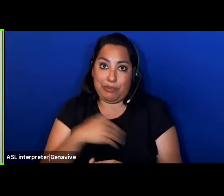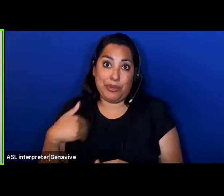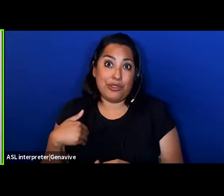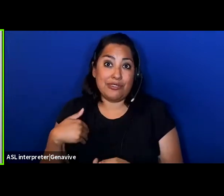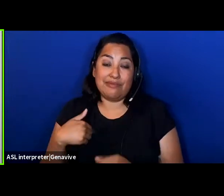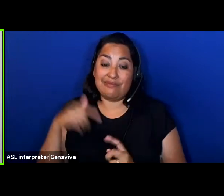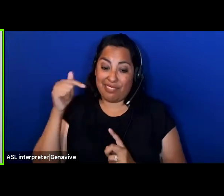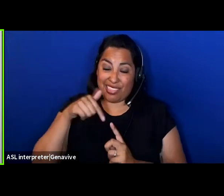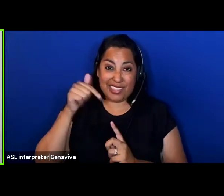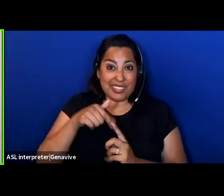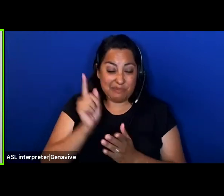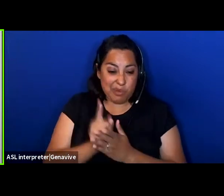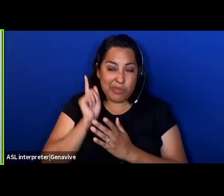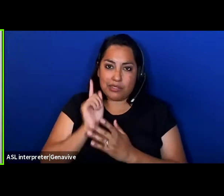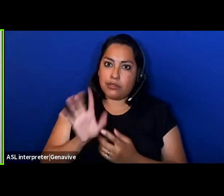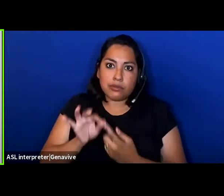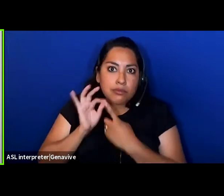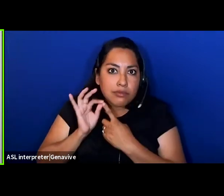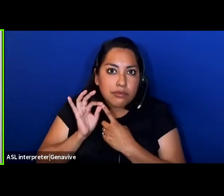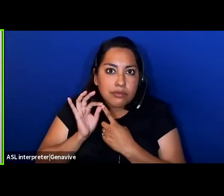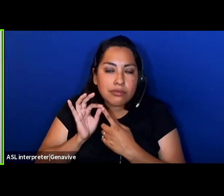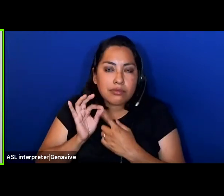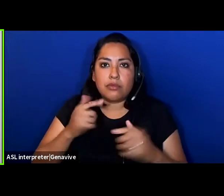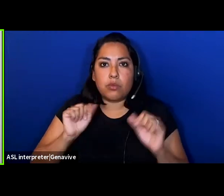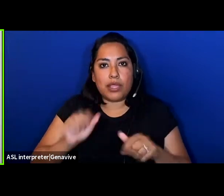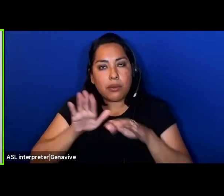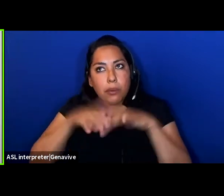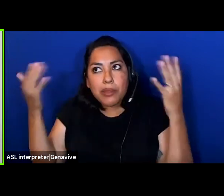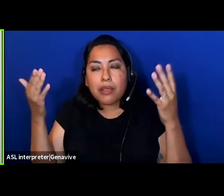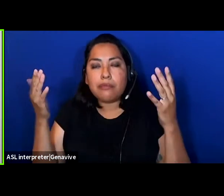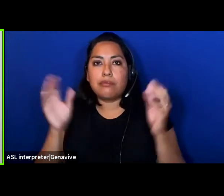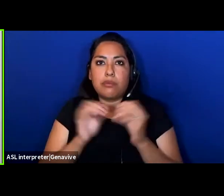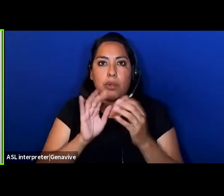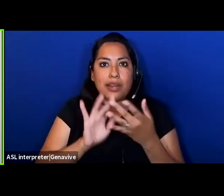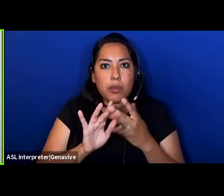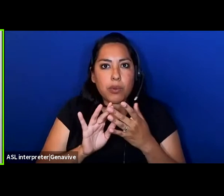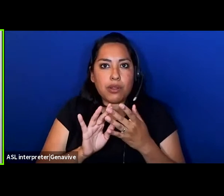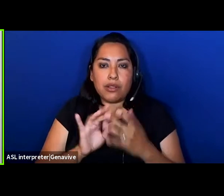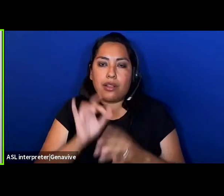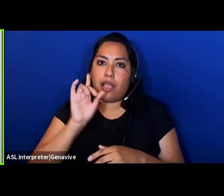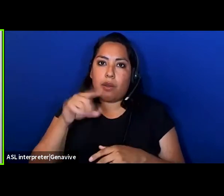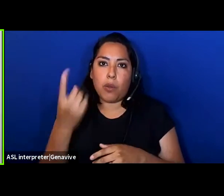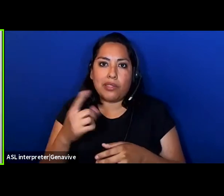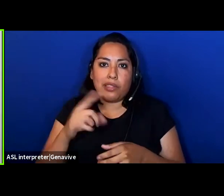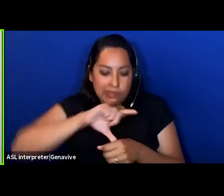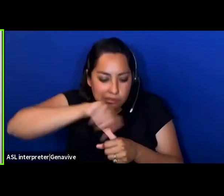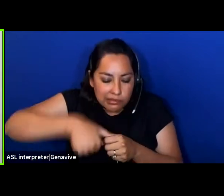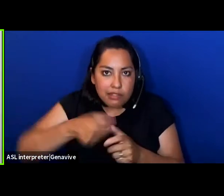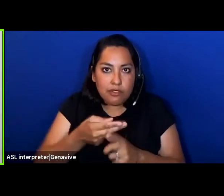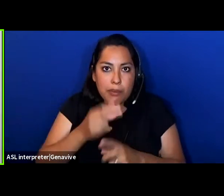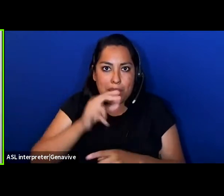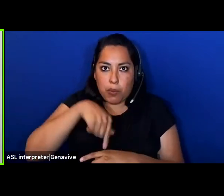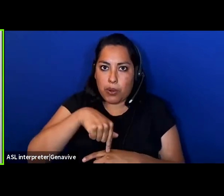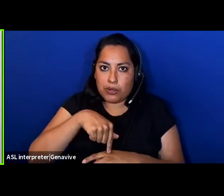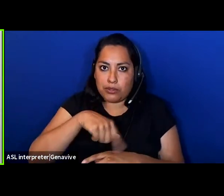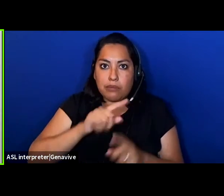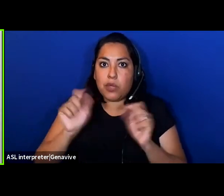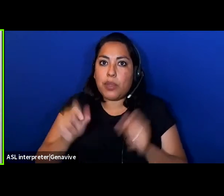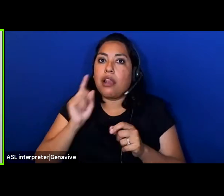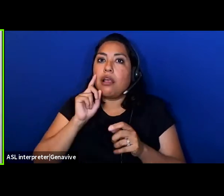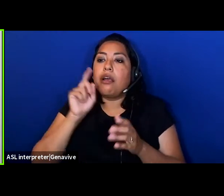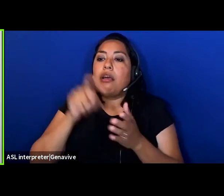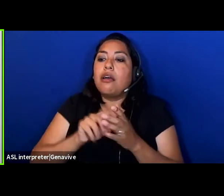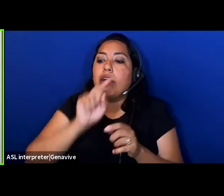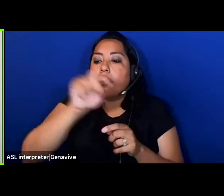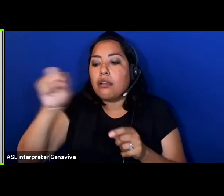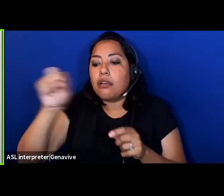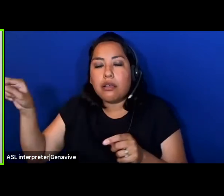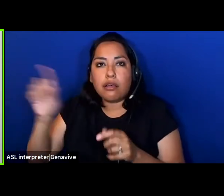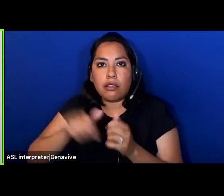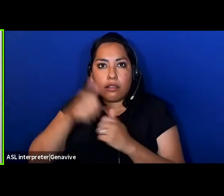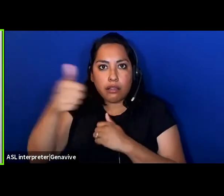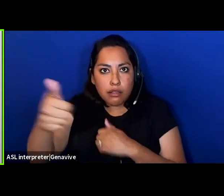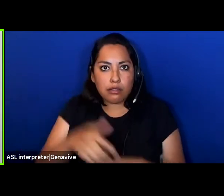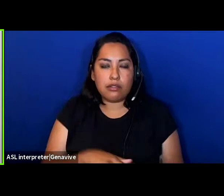to open up our networks beyond the headquarters of the office. The other piece of all this to keep